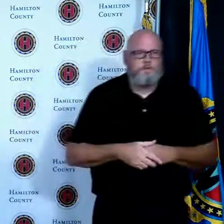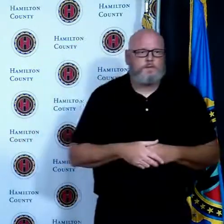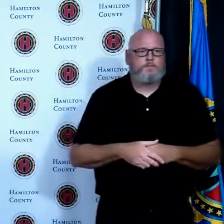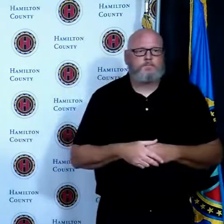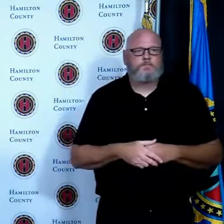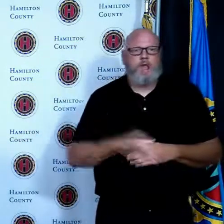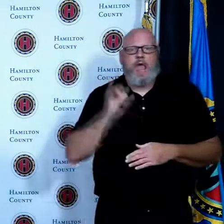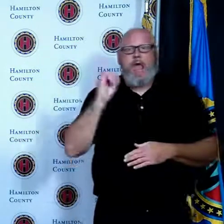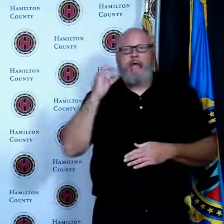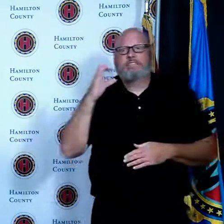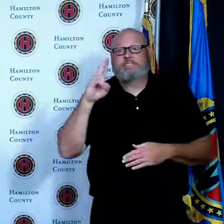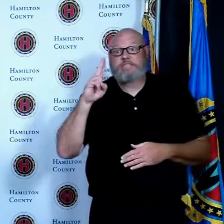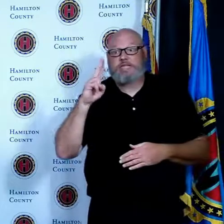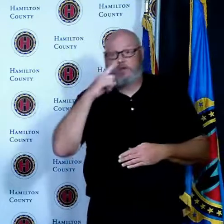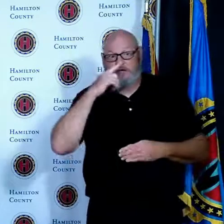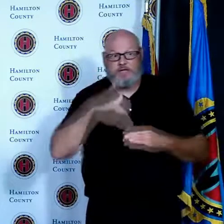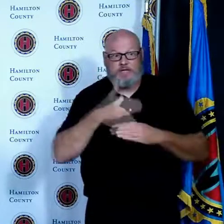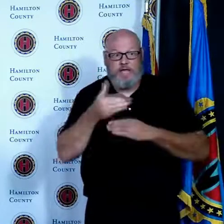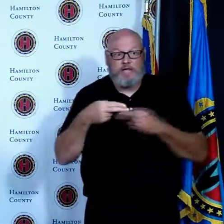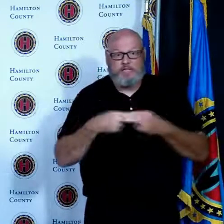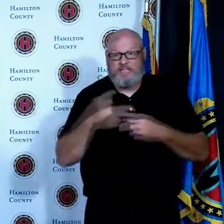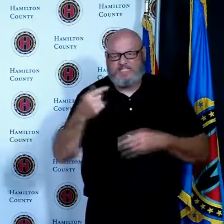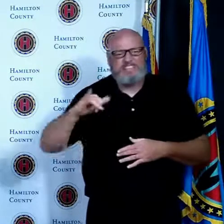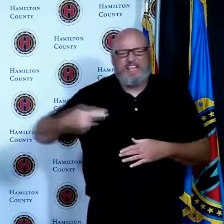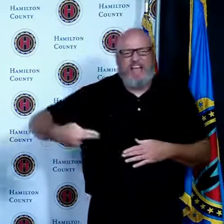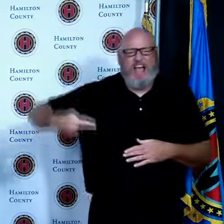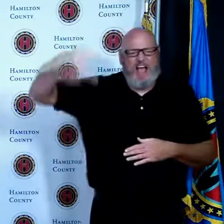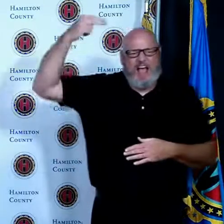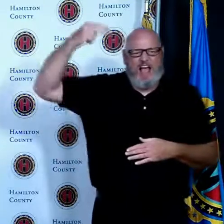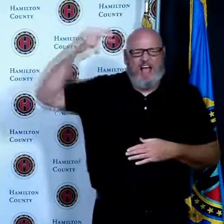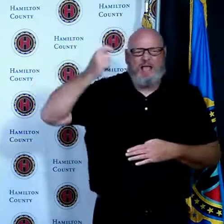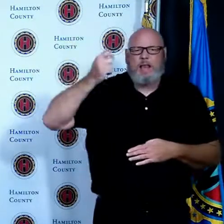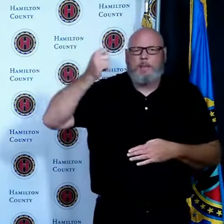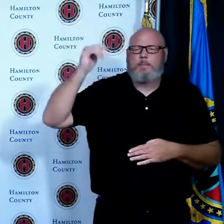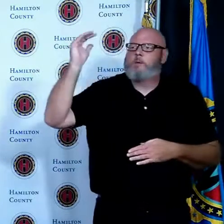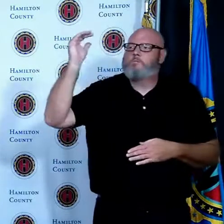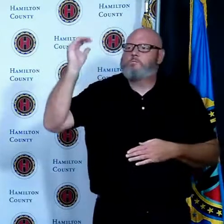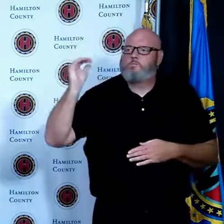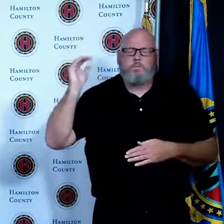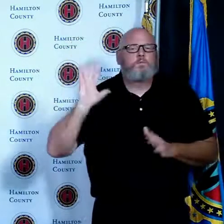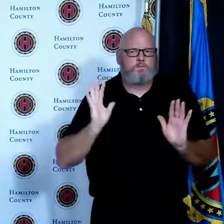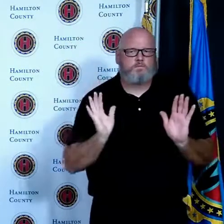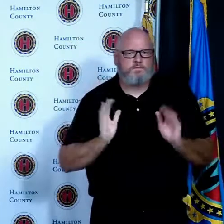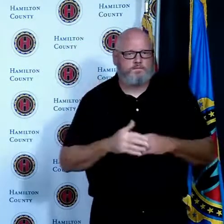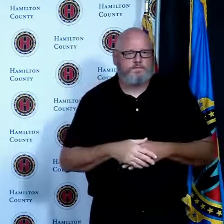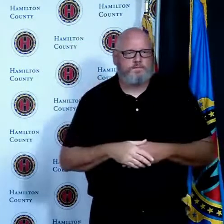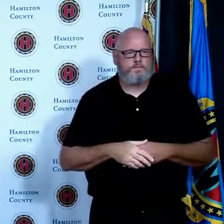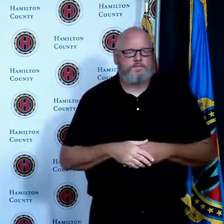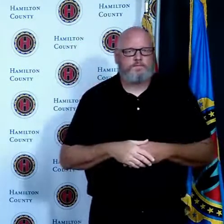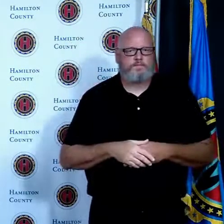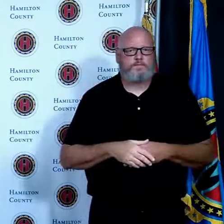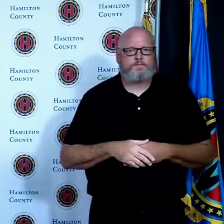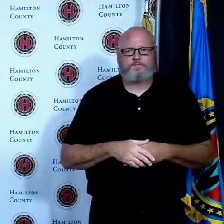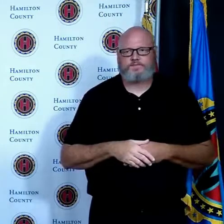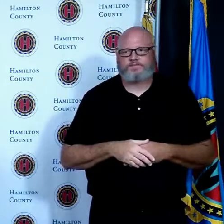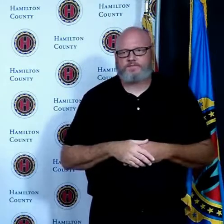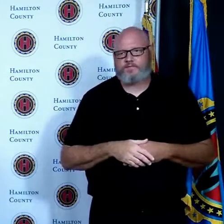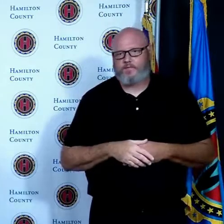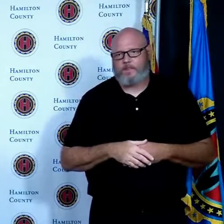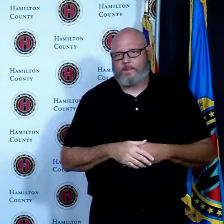elevated but also a slight trend down in the last few days another positive sign for our region with regards to deaths as Commissioner